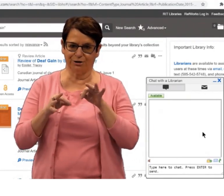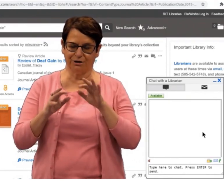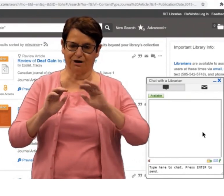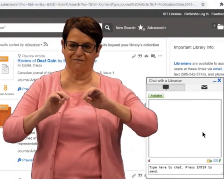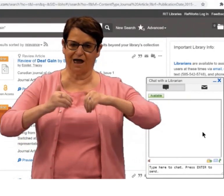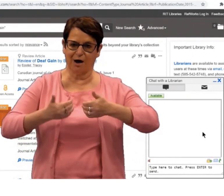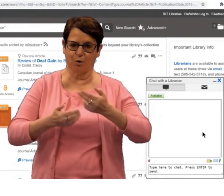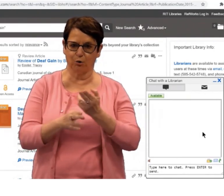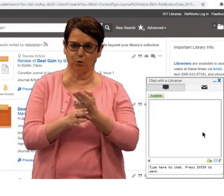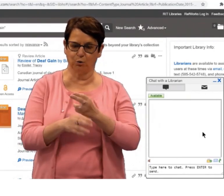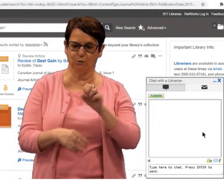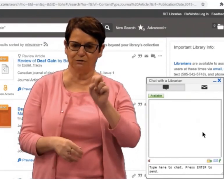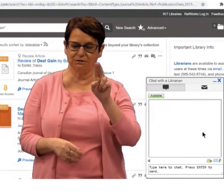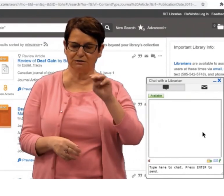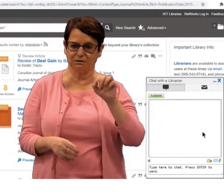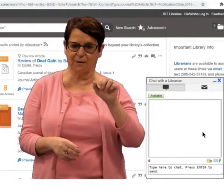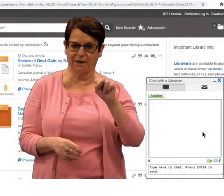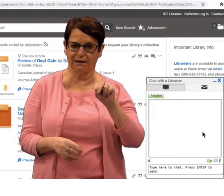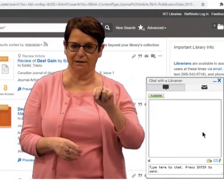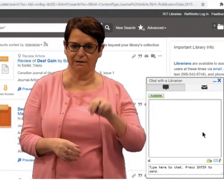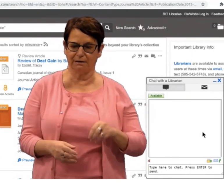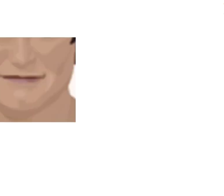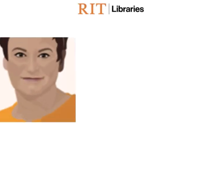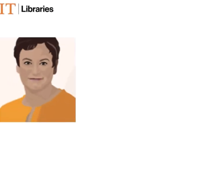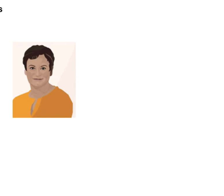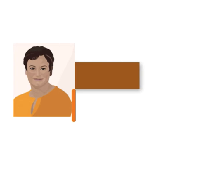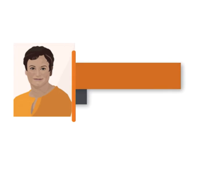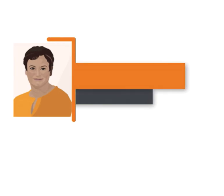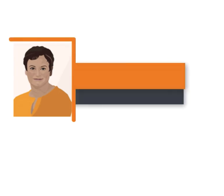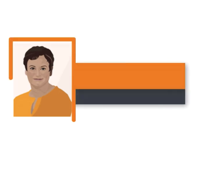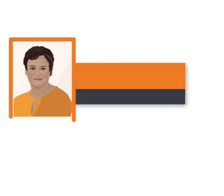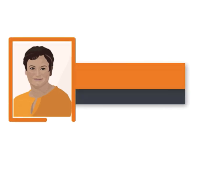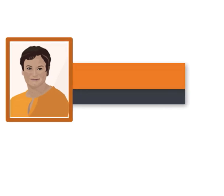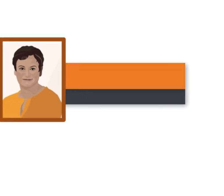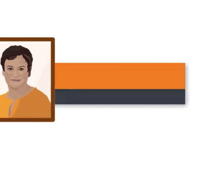This summarizes my explanation on how to use Summon.